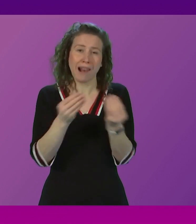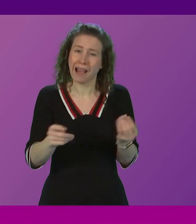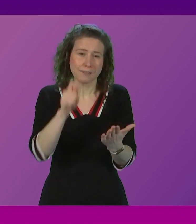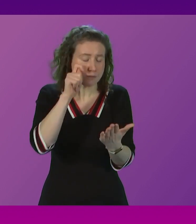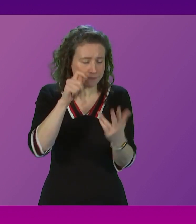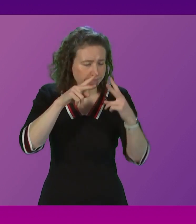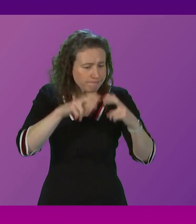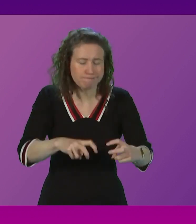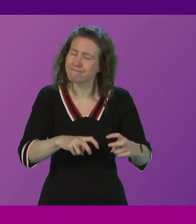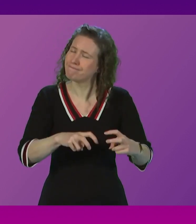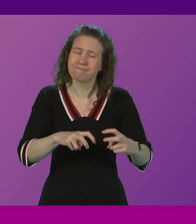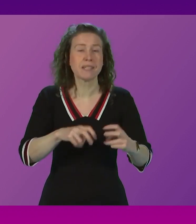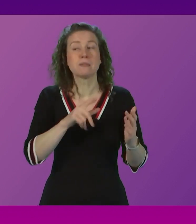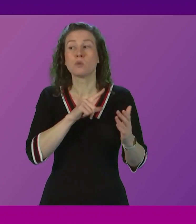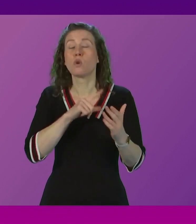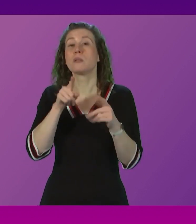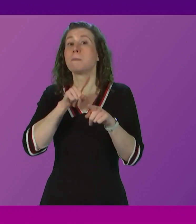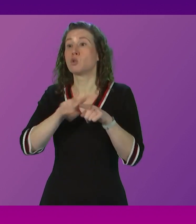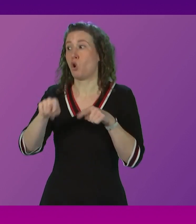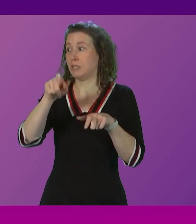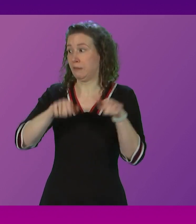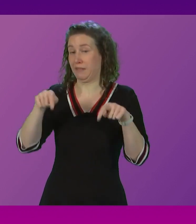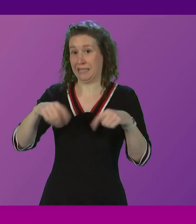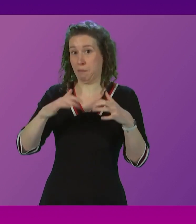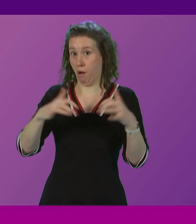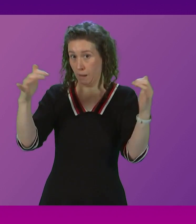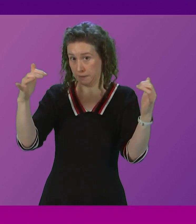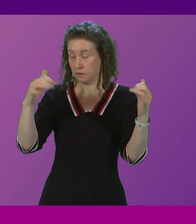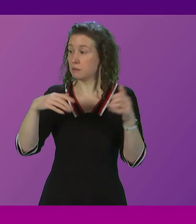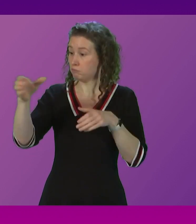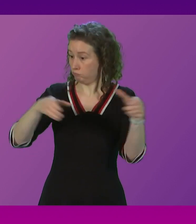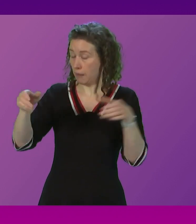it is that the majority in this Parliament—made up of members from